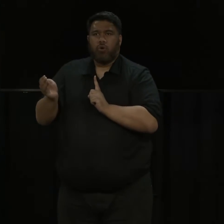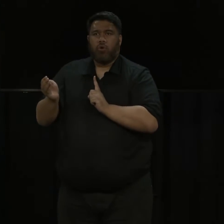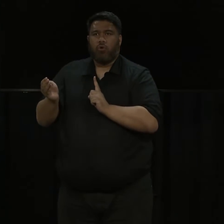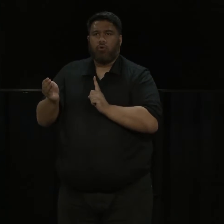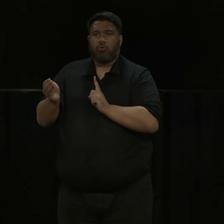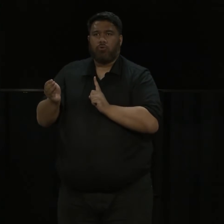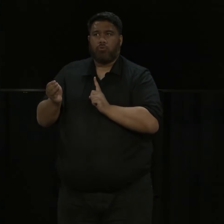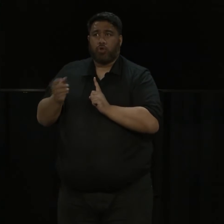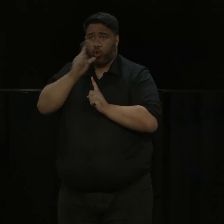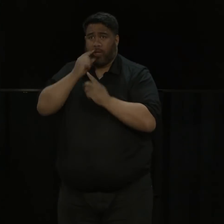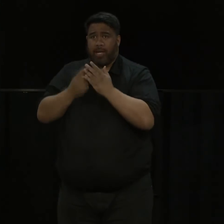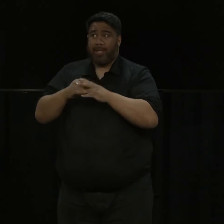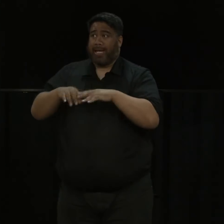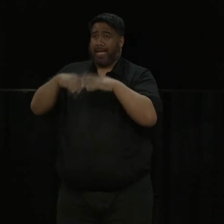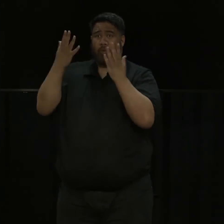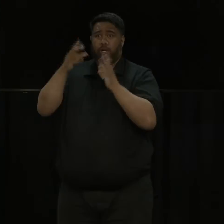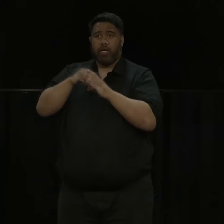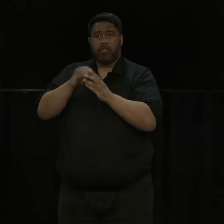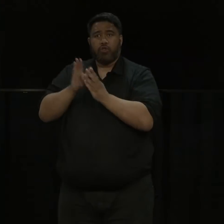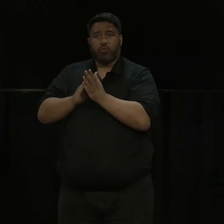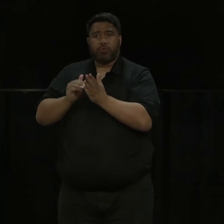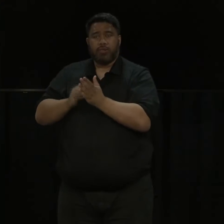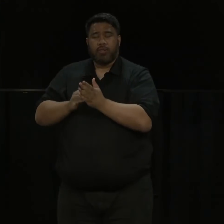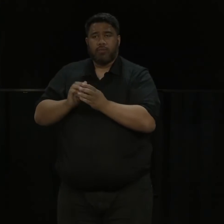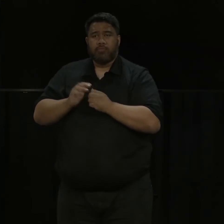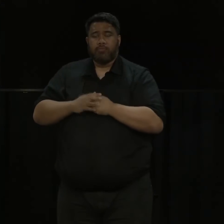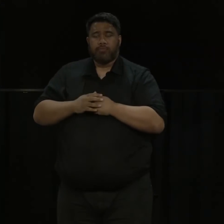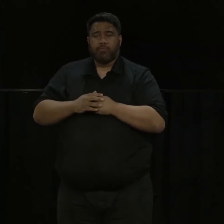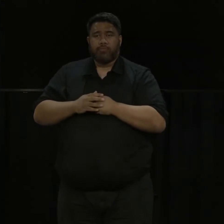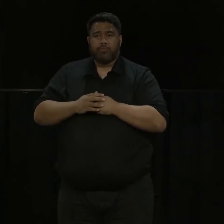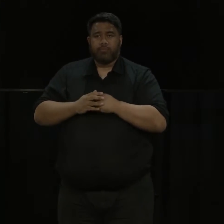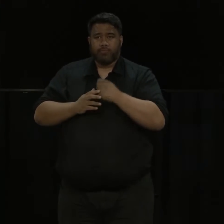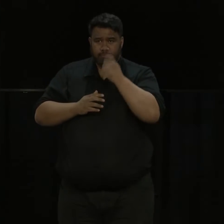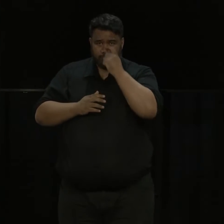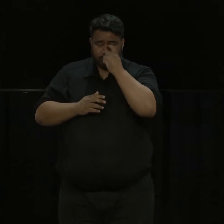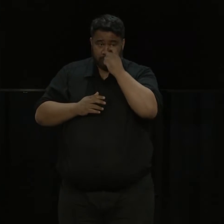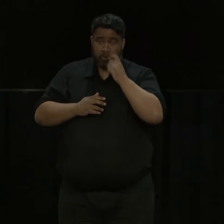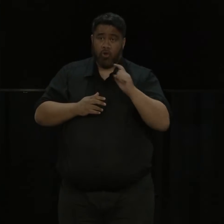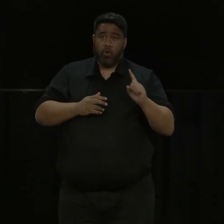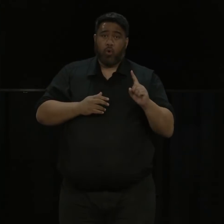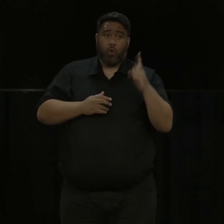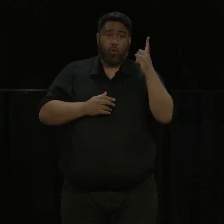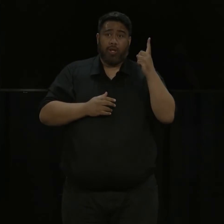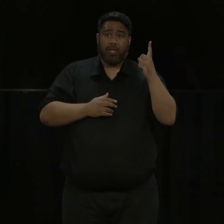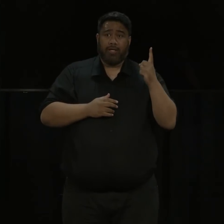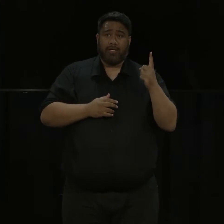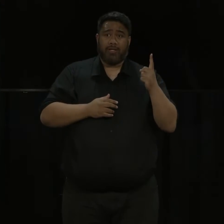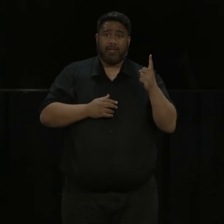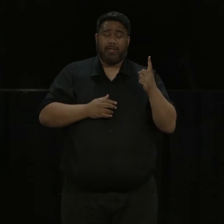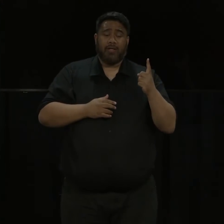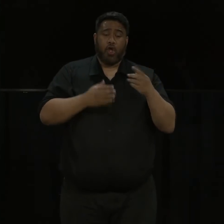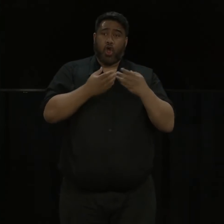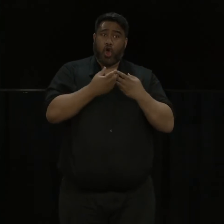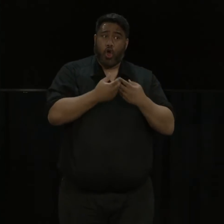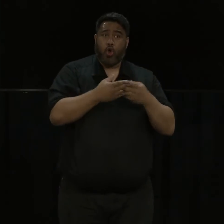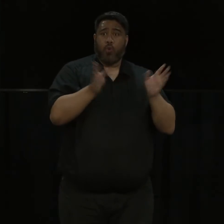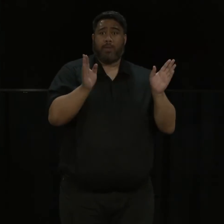anywhere across the country. So you have got that additional